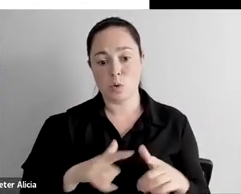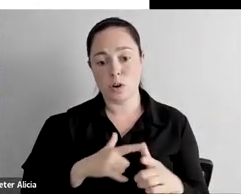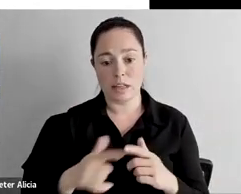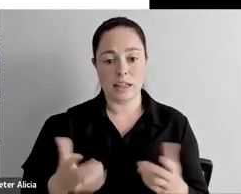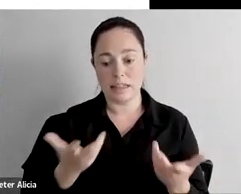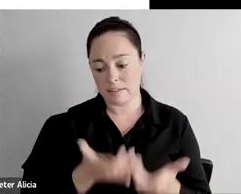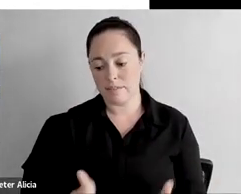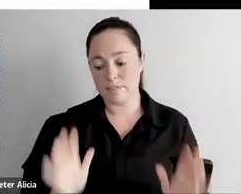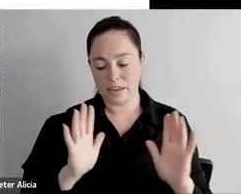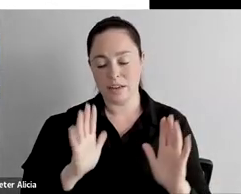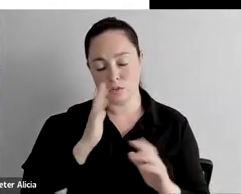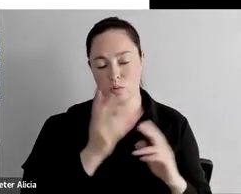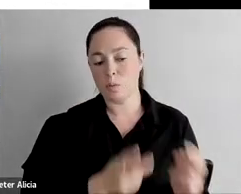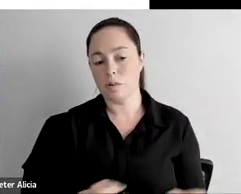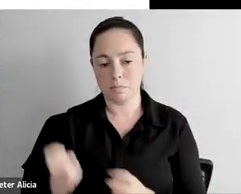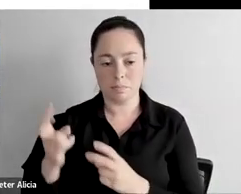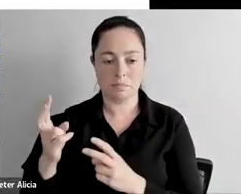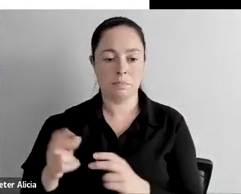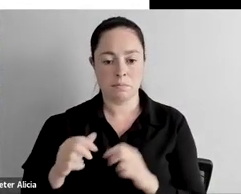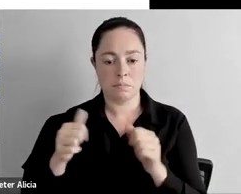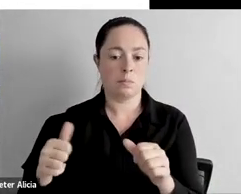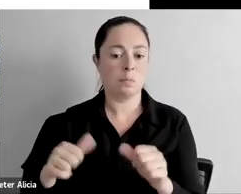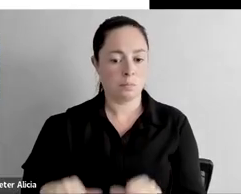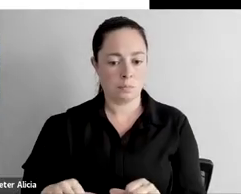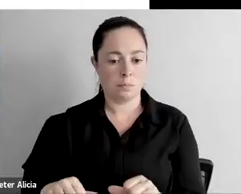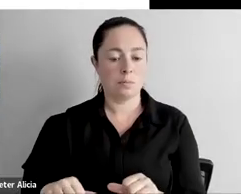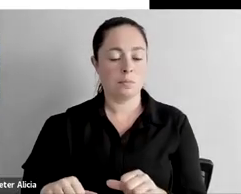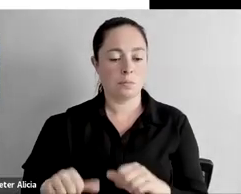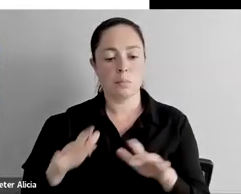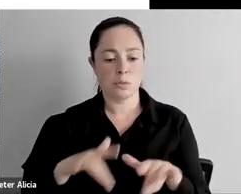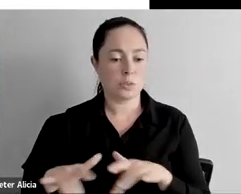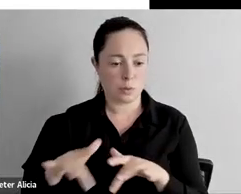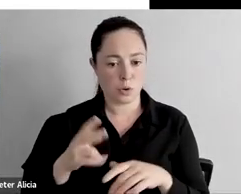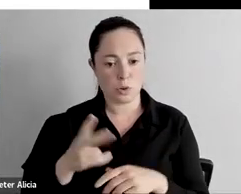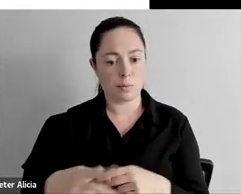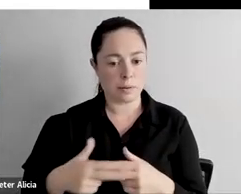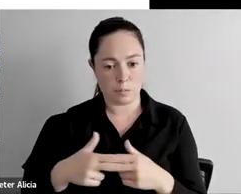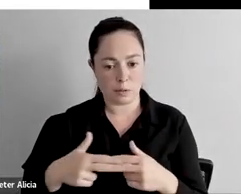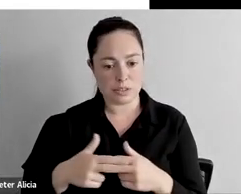will be posting the recording, the slides, and the FAQ